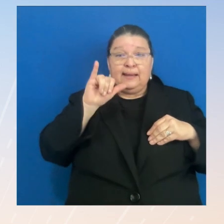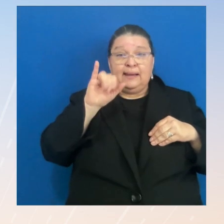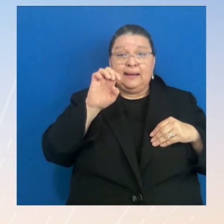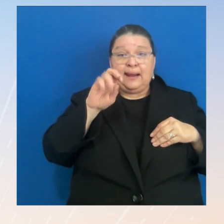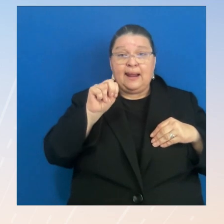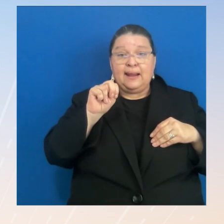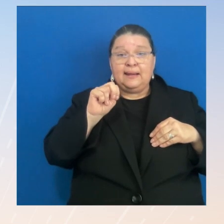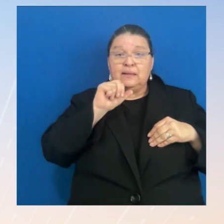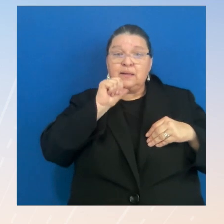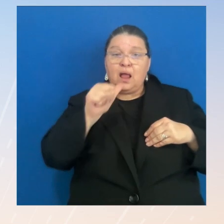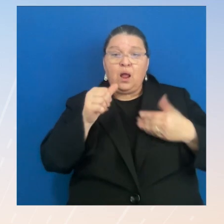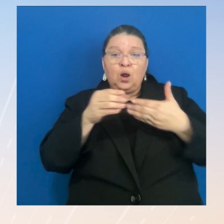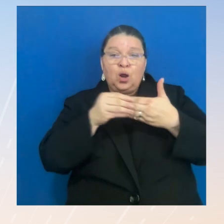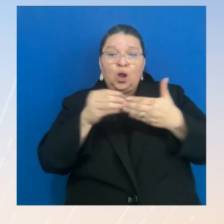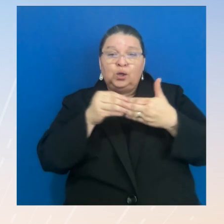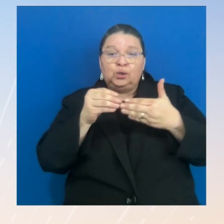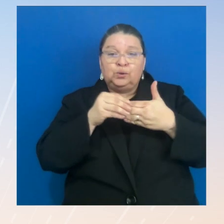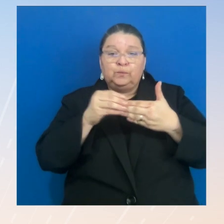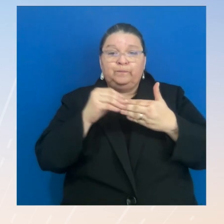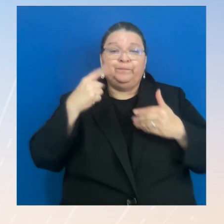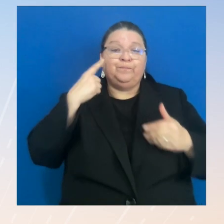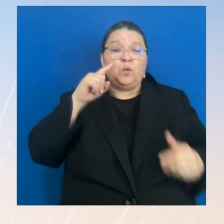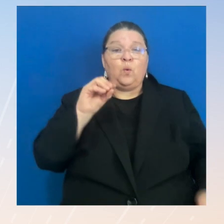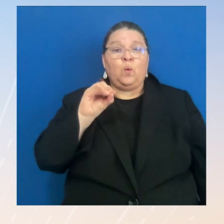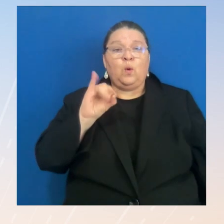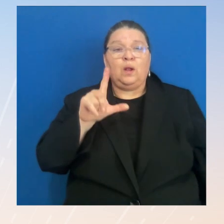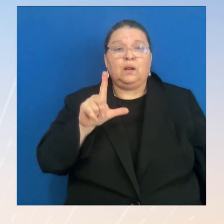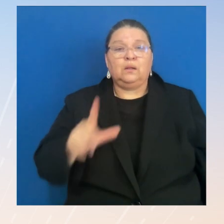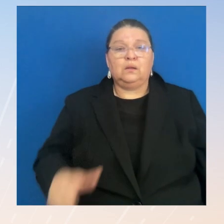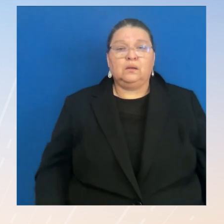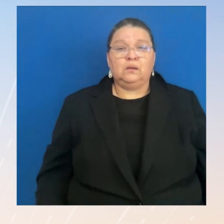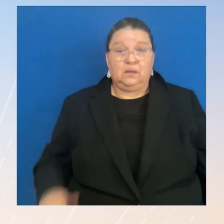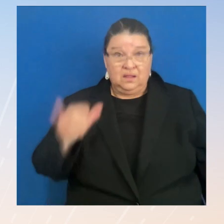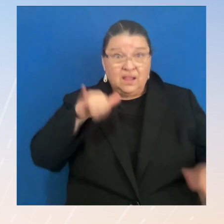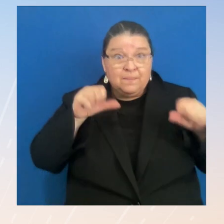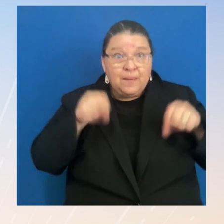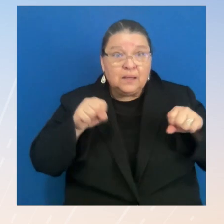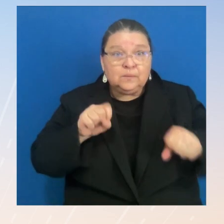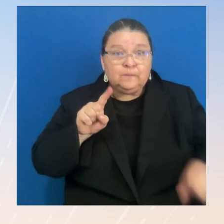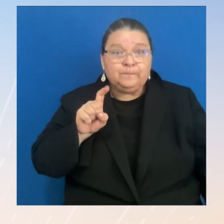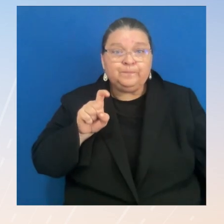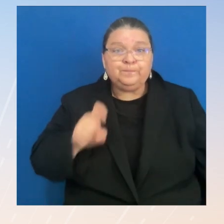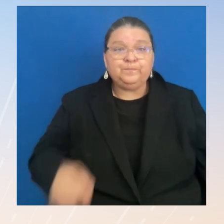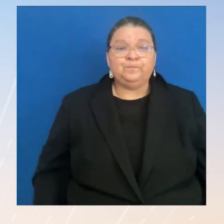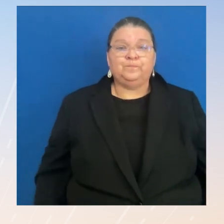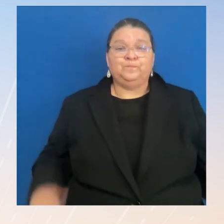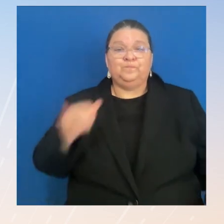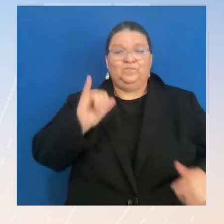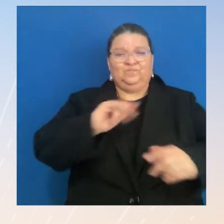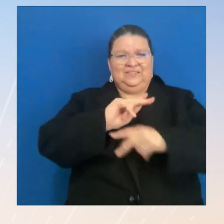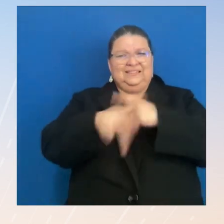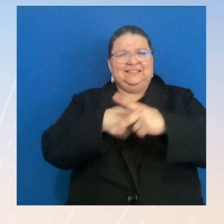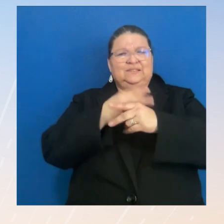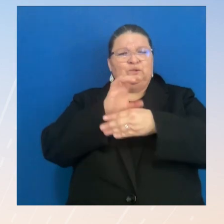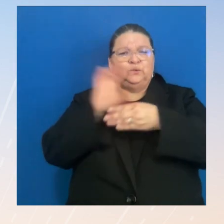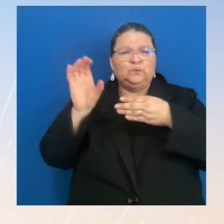And has the administration communicated that there would be any types of consequences if that happened? Ms. Psaki: Let me check with the Treasury Department on it. It's a good question. I hadn't seen the report.